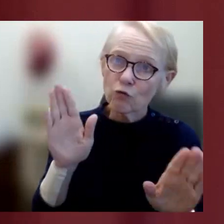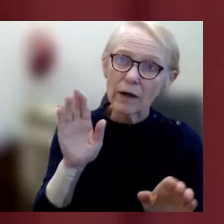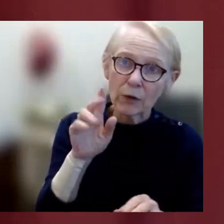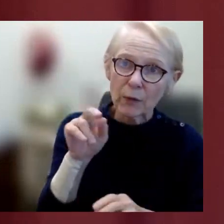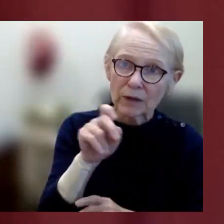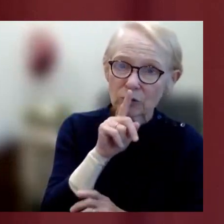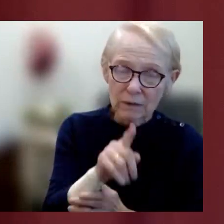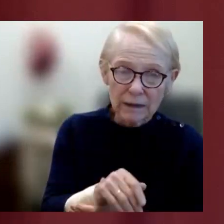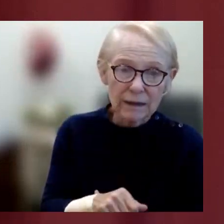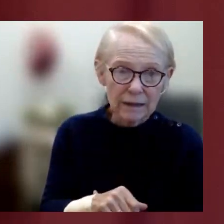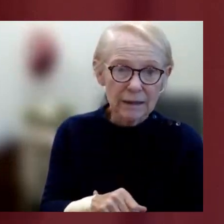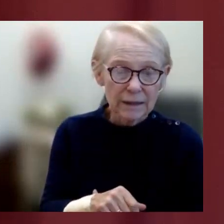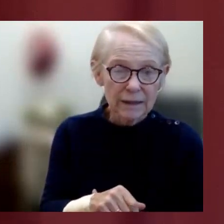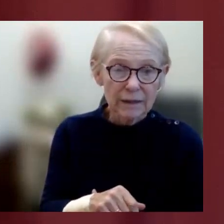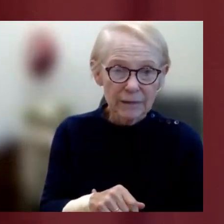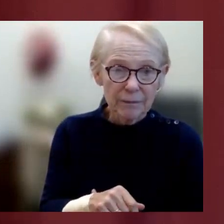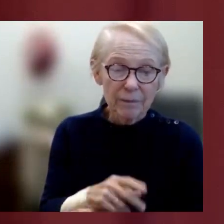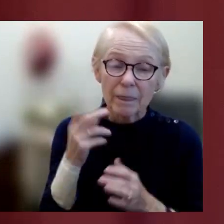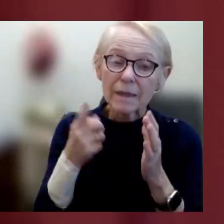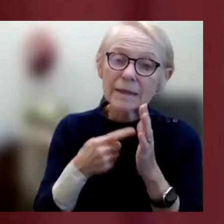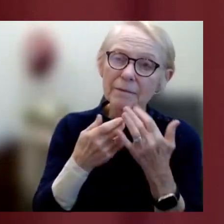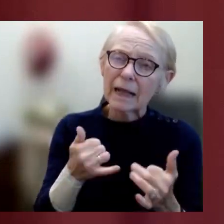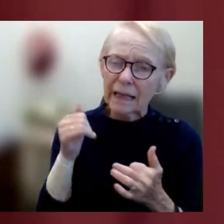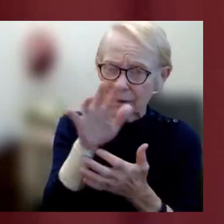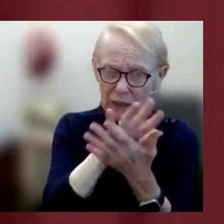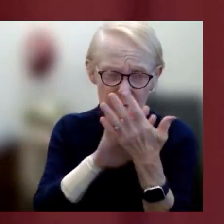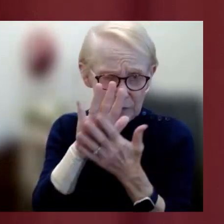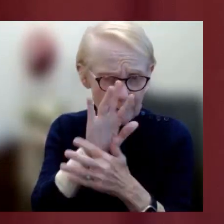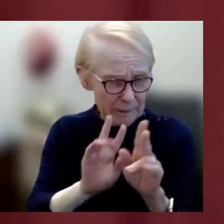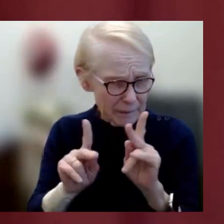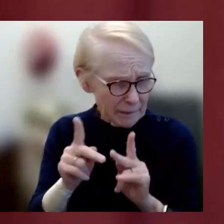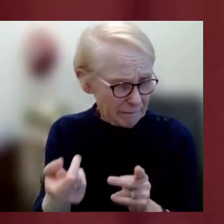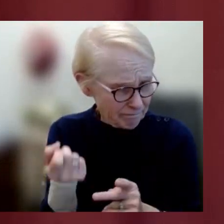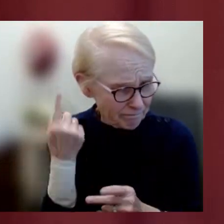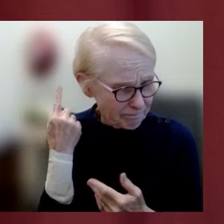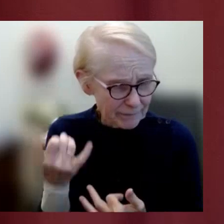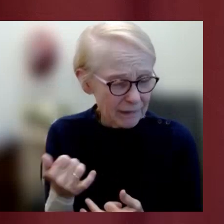um so and it sometimes it gets a little bit confusing for people because there are so many